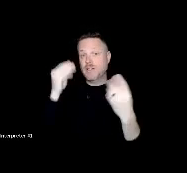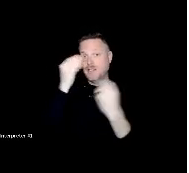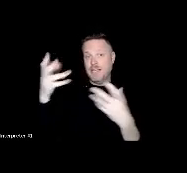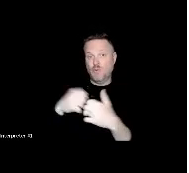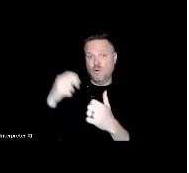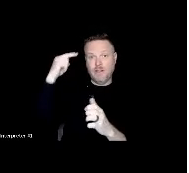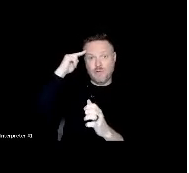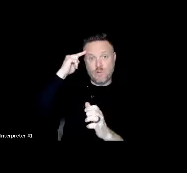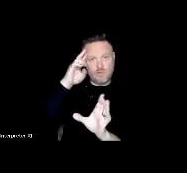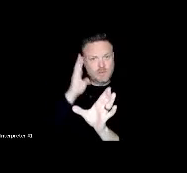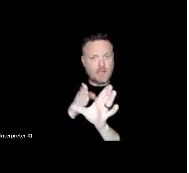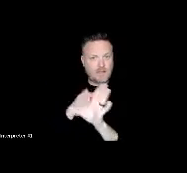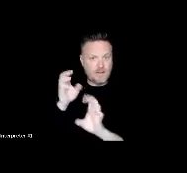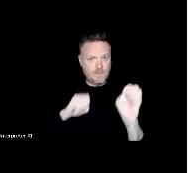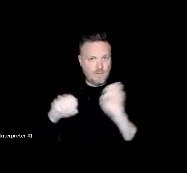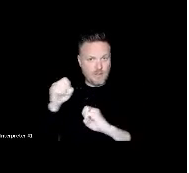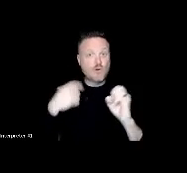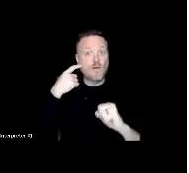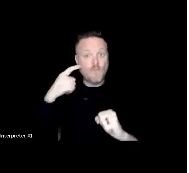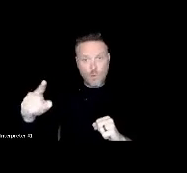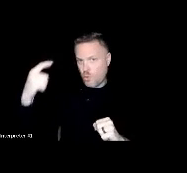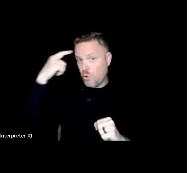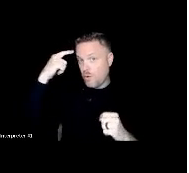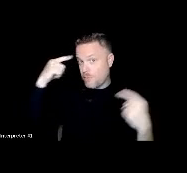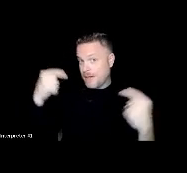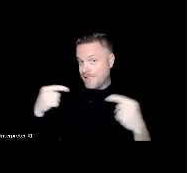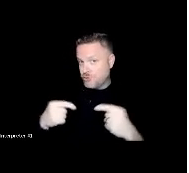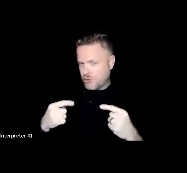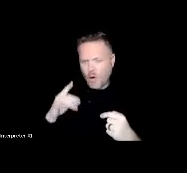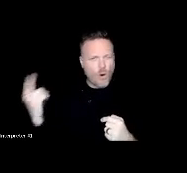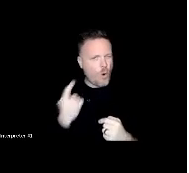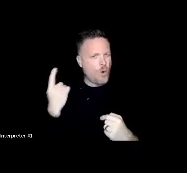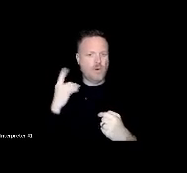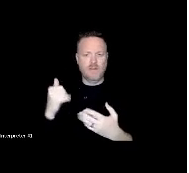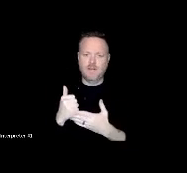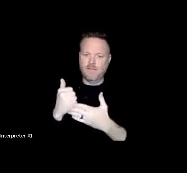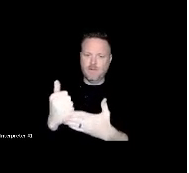evaluation in the context of brain injury is always helpful and should always be considered